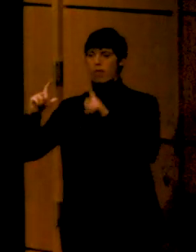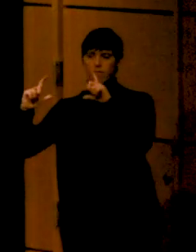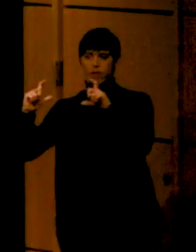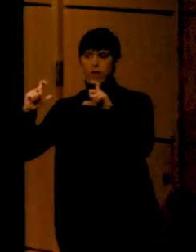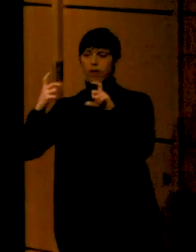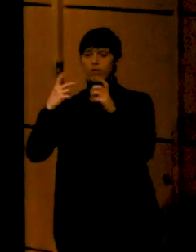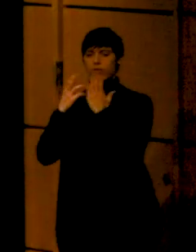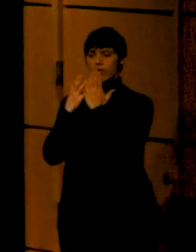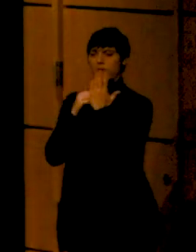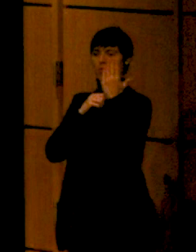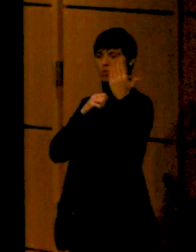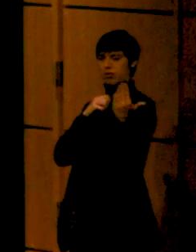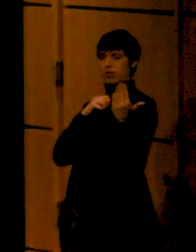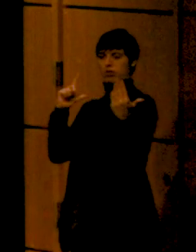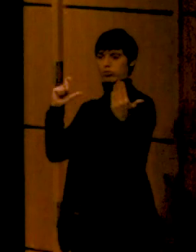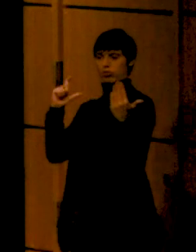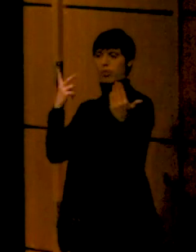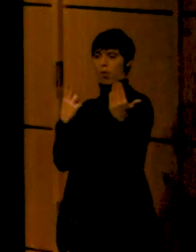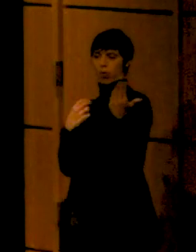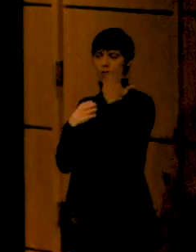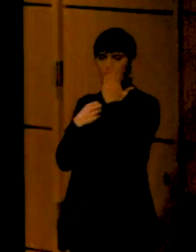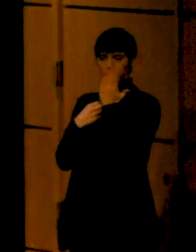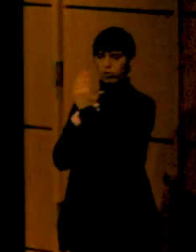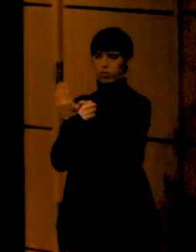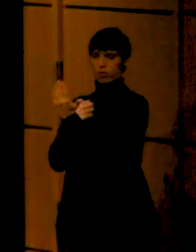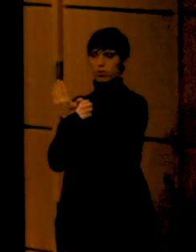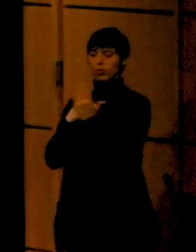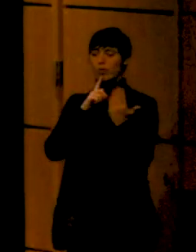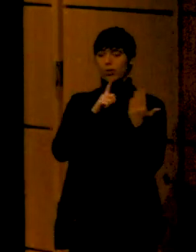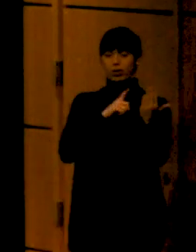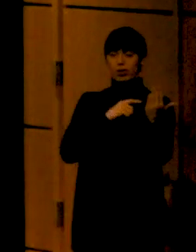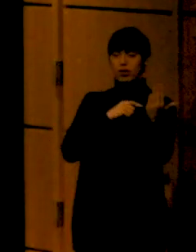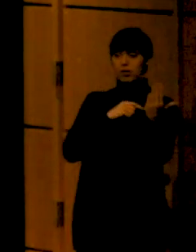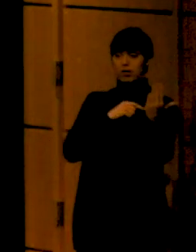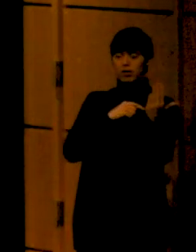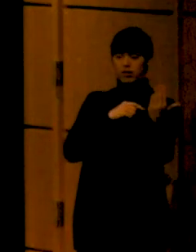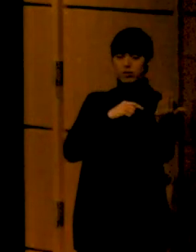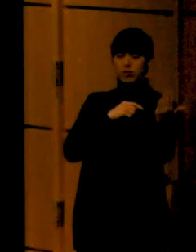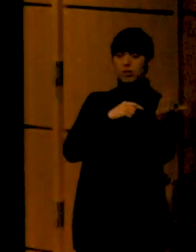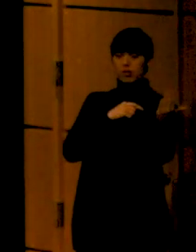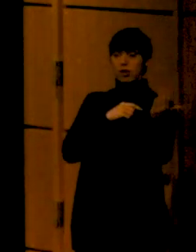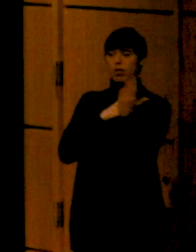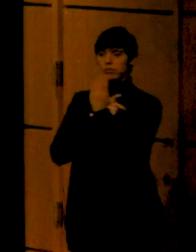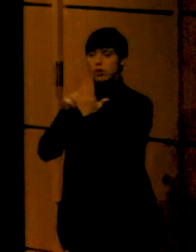distance of this site 24 hours later when the ash flow patterns had completely changed.